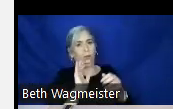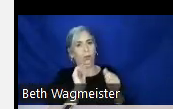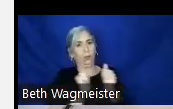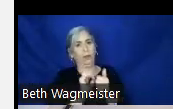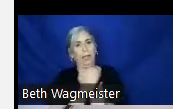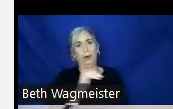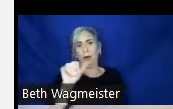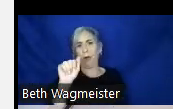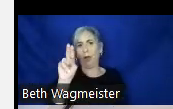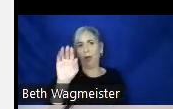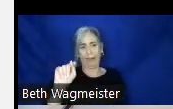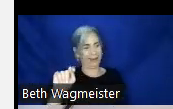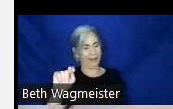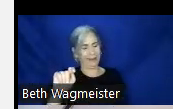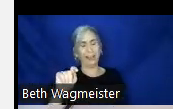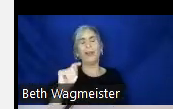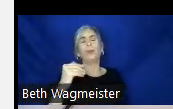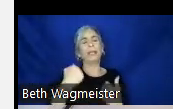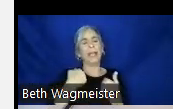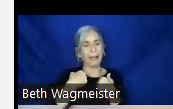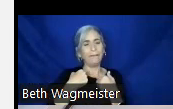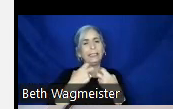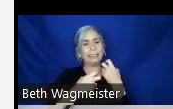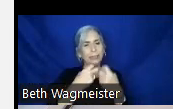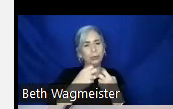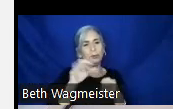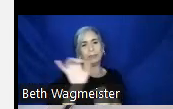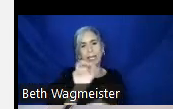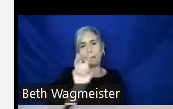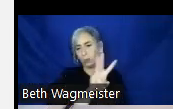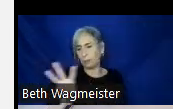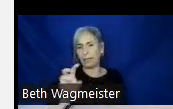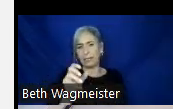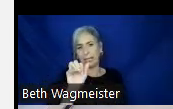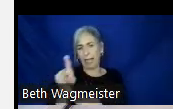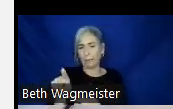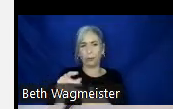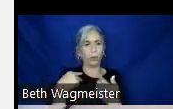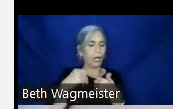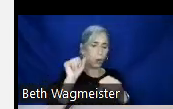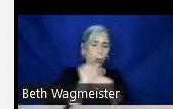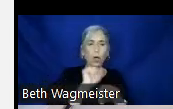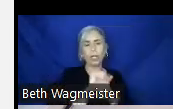issues like in most websites and apps. But yeah, we're working on those. I'll say.